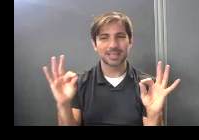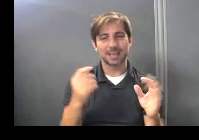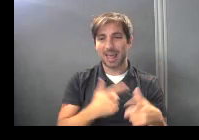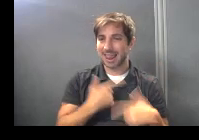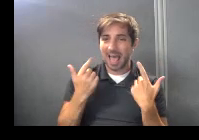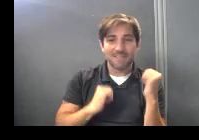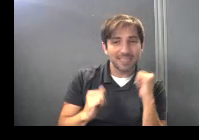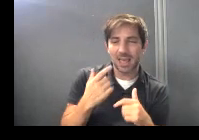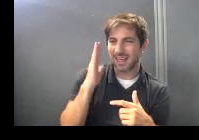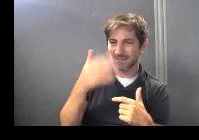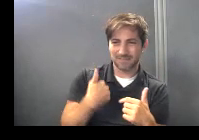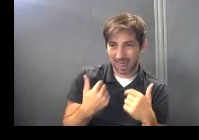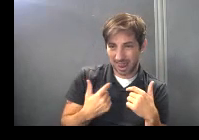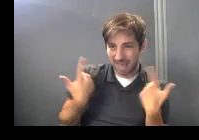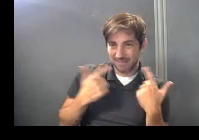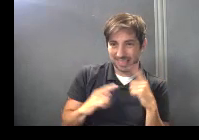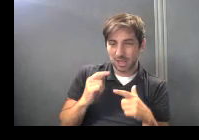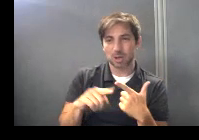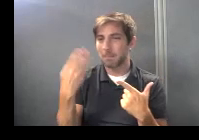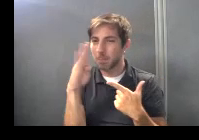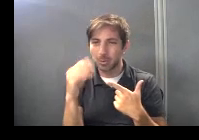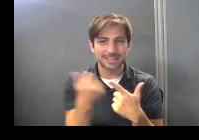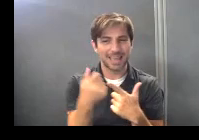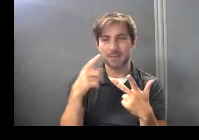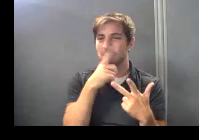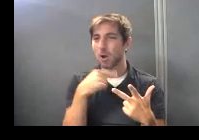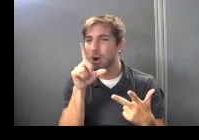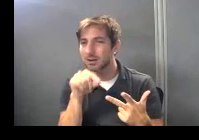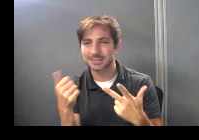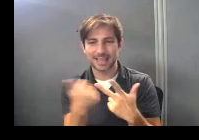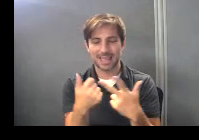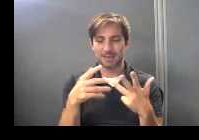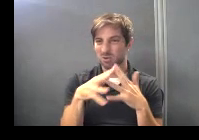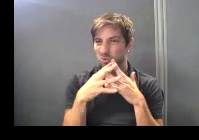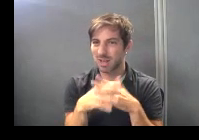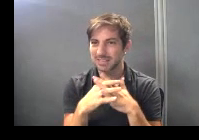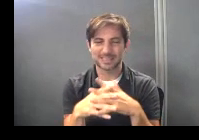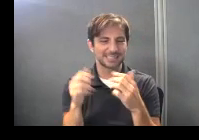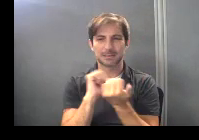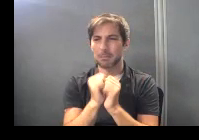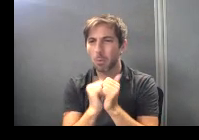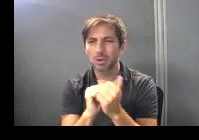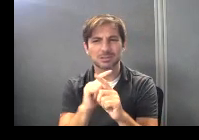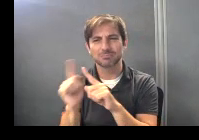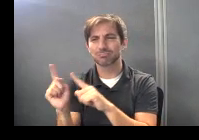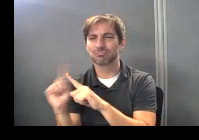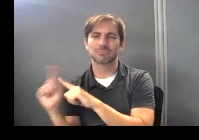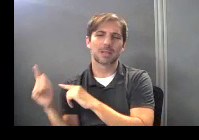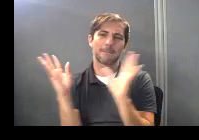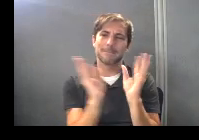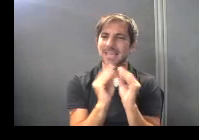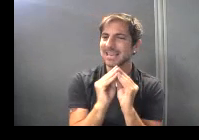CARDINAL GAMES, BLUES GAMES, WRESTLING. MEETINGS, WEBINARS, ALL SORTS OF THINGS.